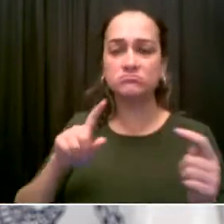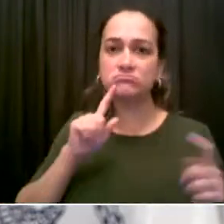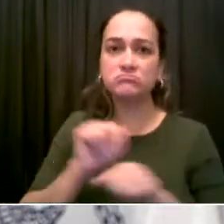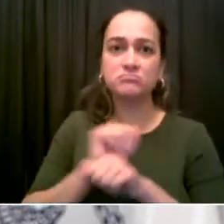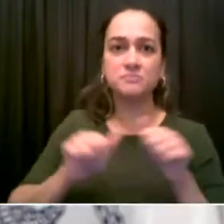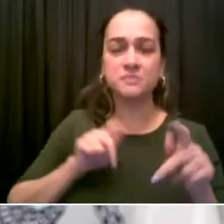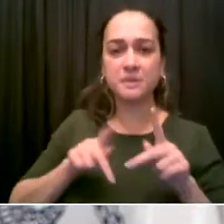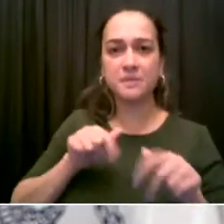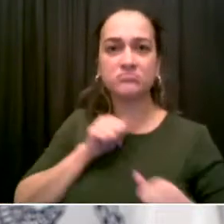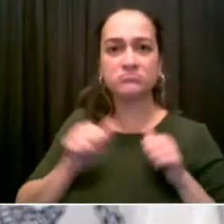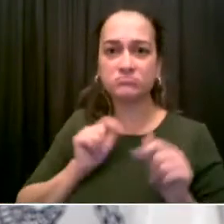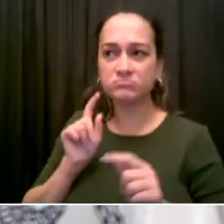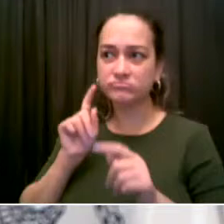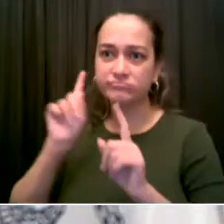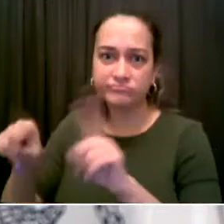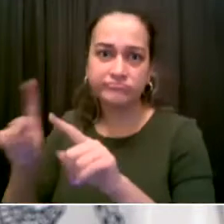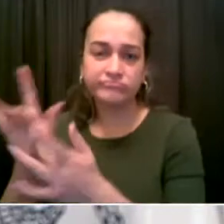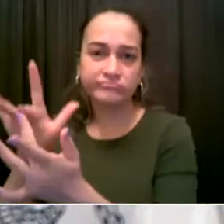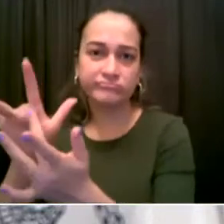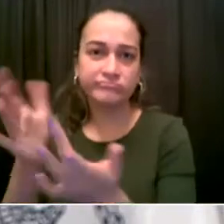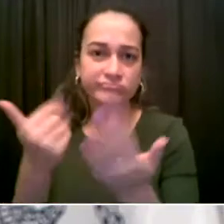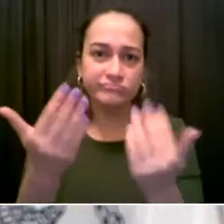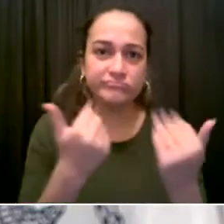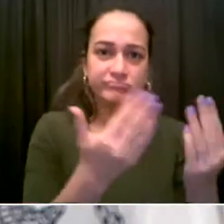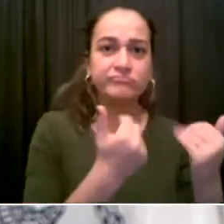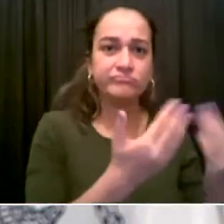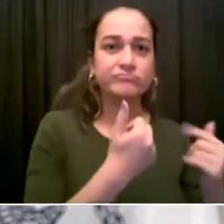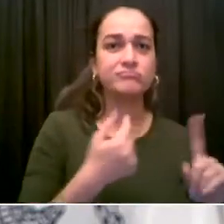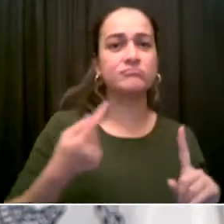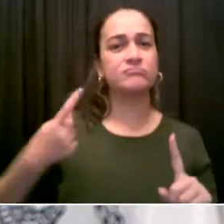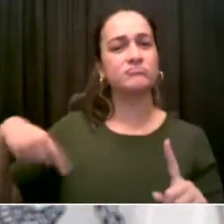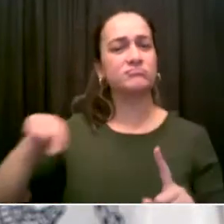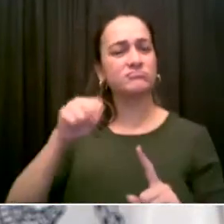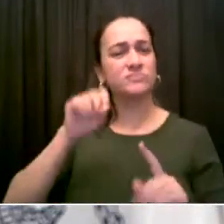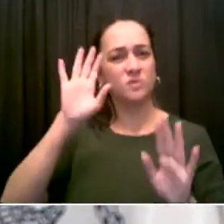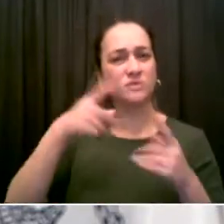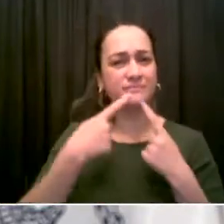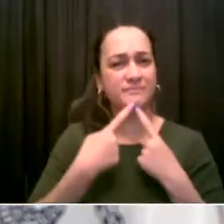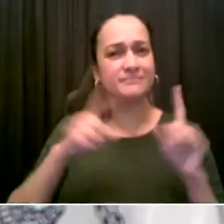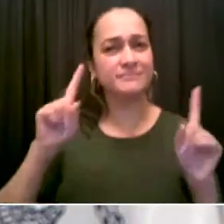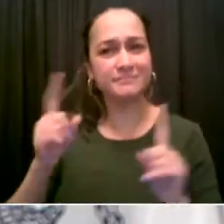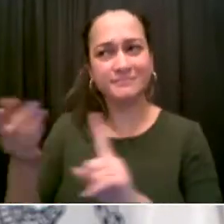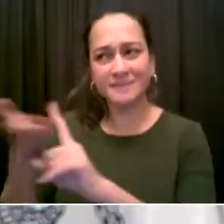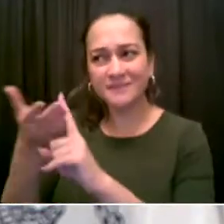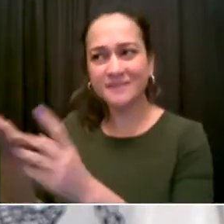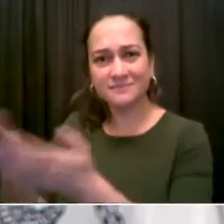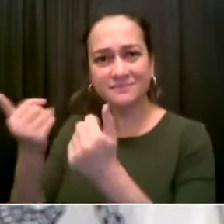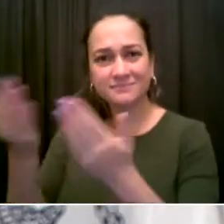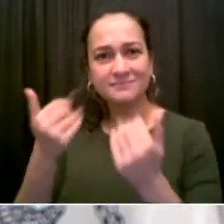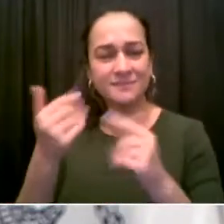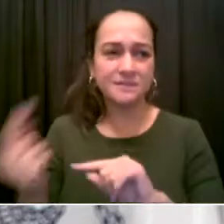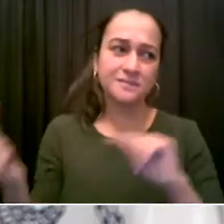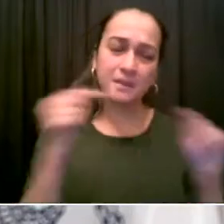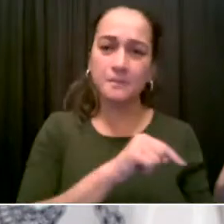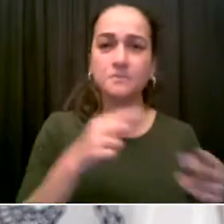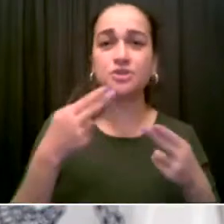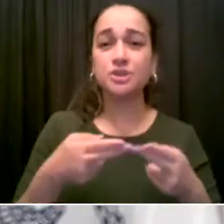THE OUTREACH EFRTFOS HAVE BEEN GROWING IN THE SUBWAYS AND THE FACT IS THAT